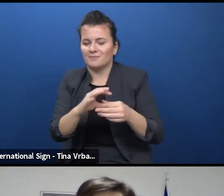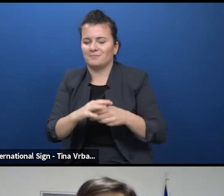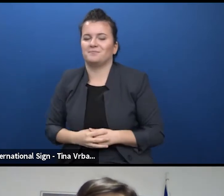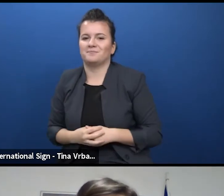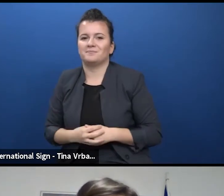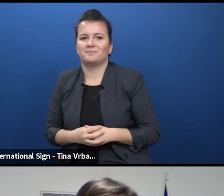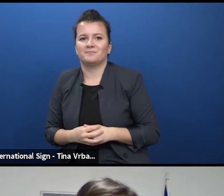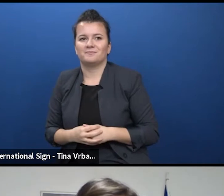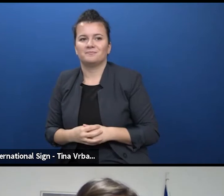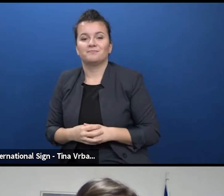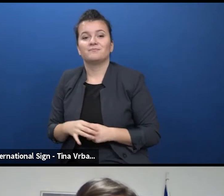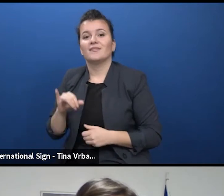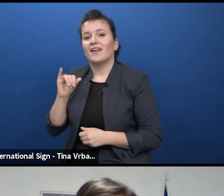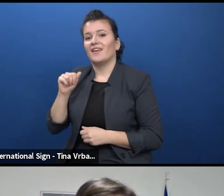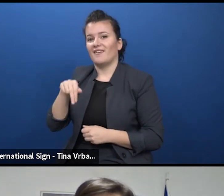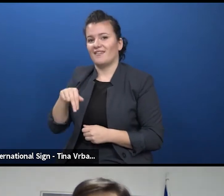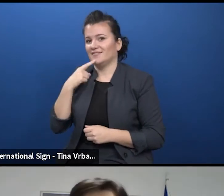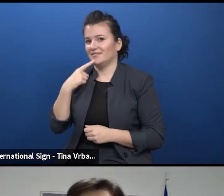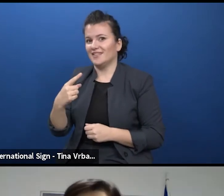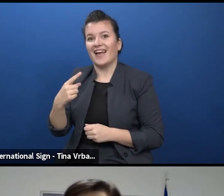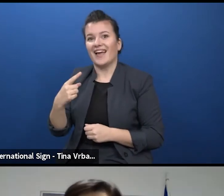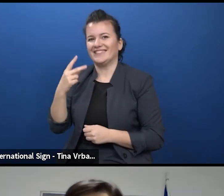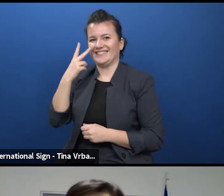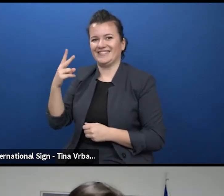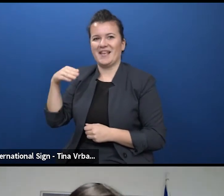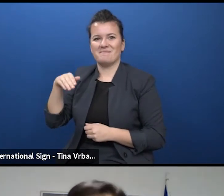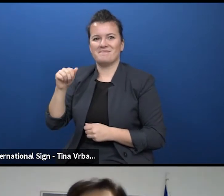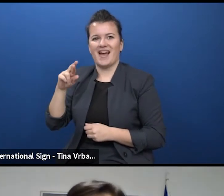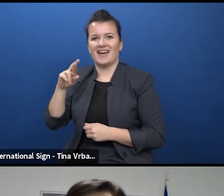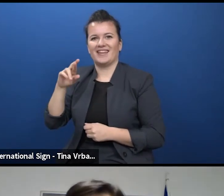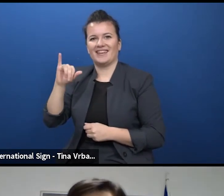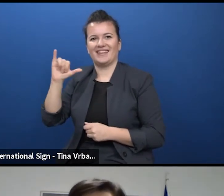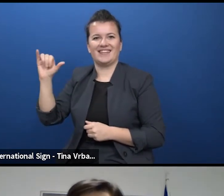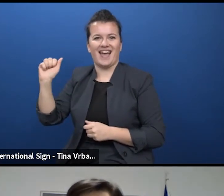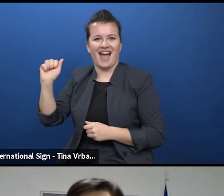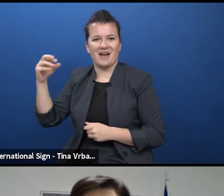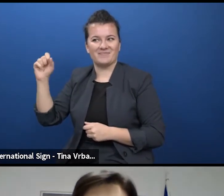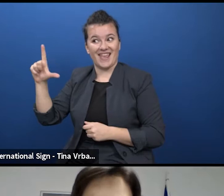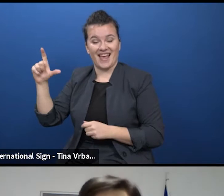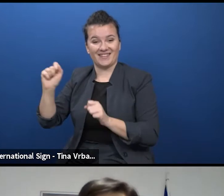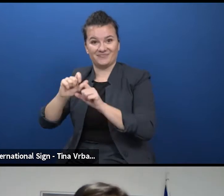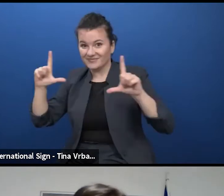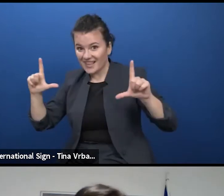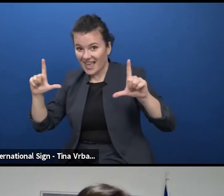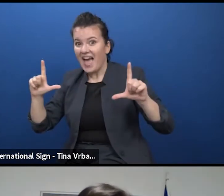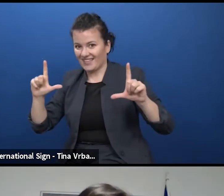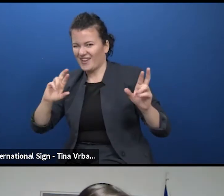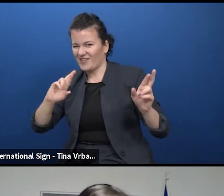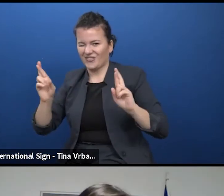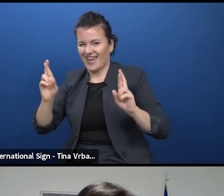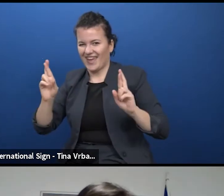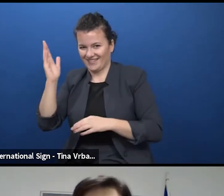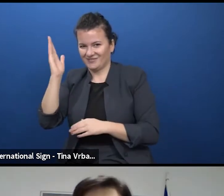And I think Mariya Gabriel is here and ready to talk to us, so we'll pass it over to her.